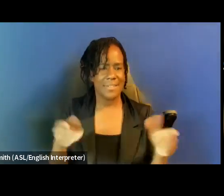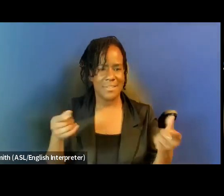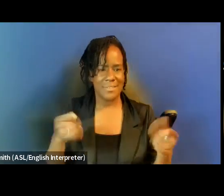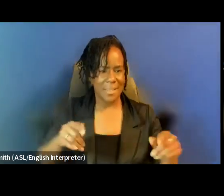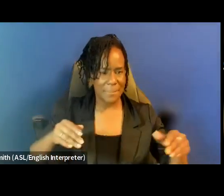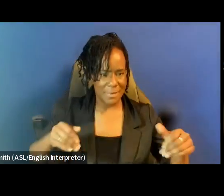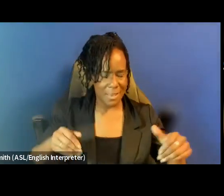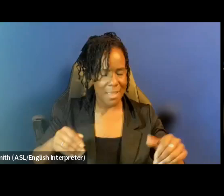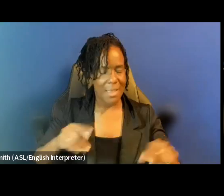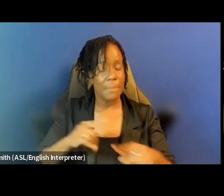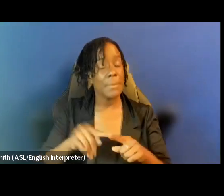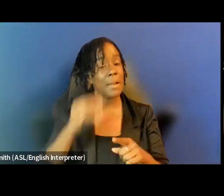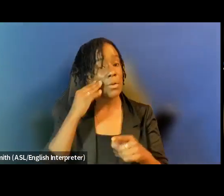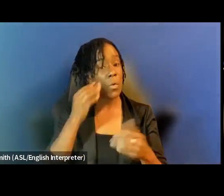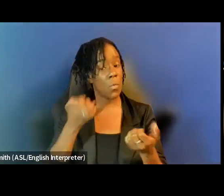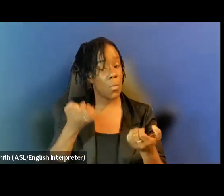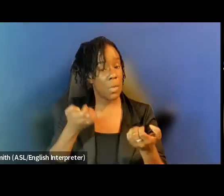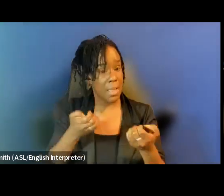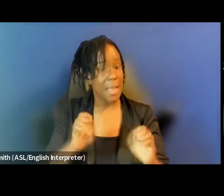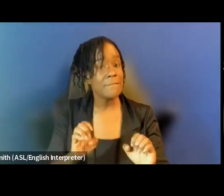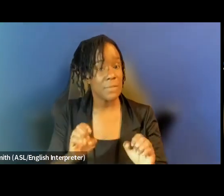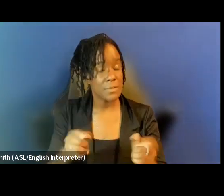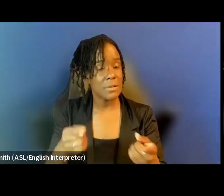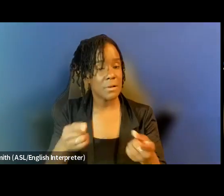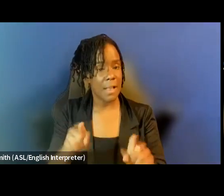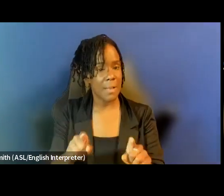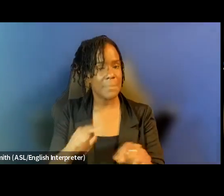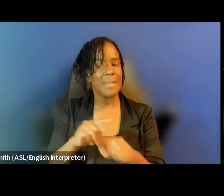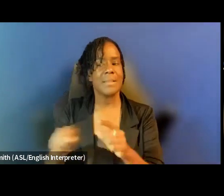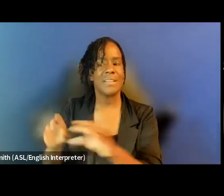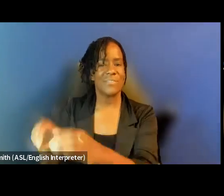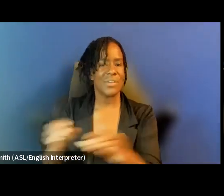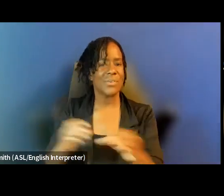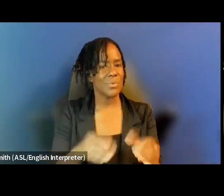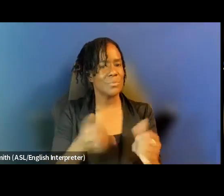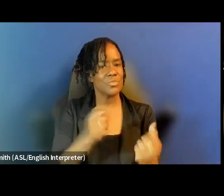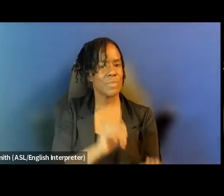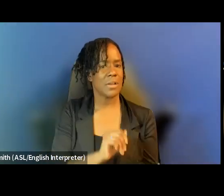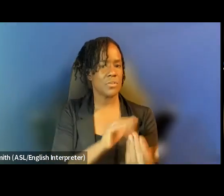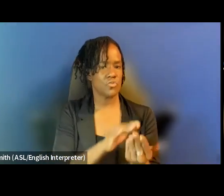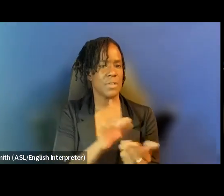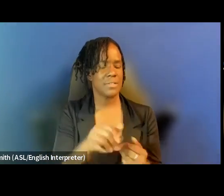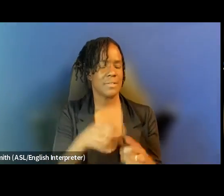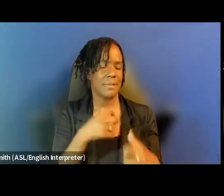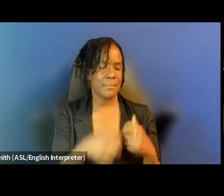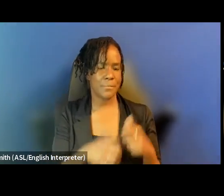out of Harvard. About the response responsibilities of physicians under the ADA.